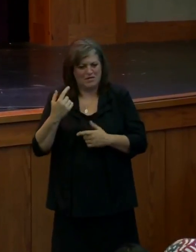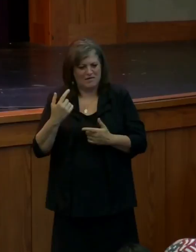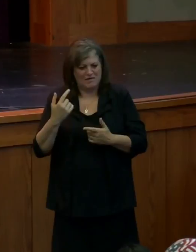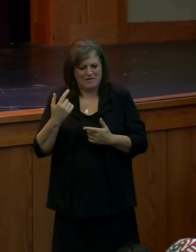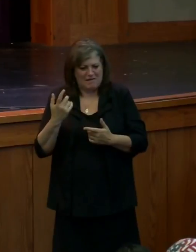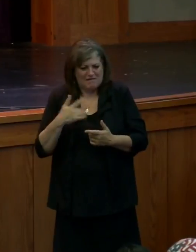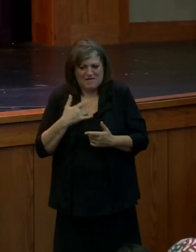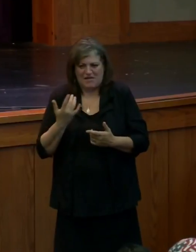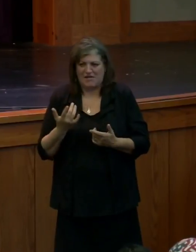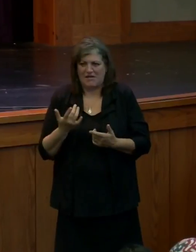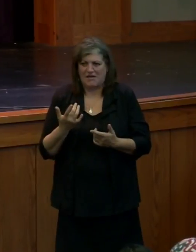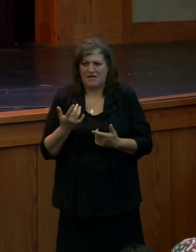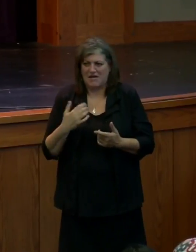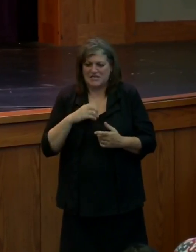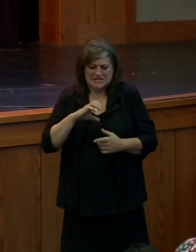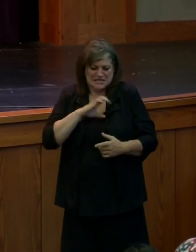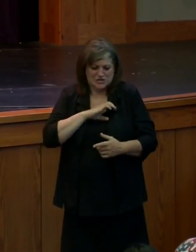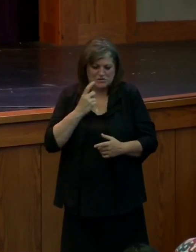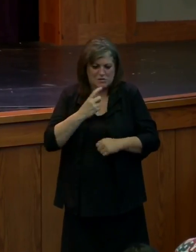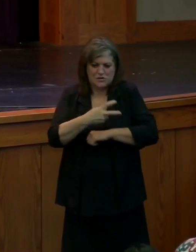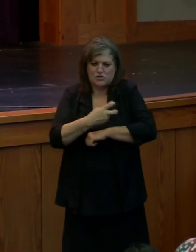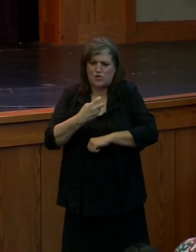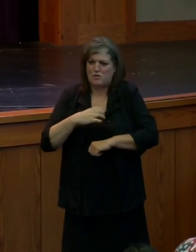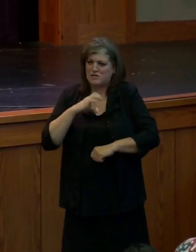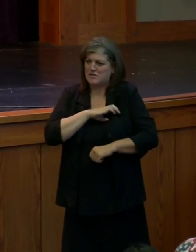COUPLE OF WEEKS AGO HERE.